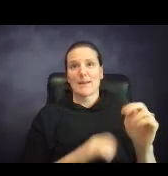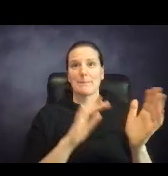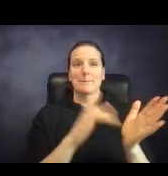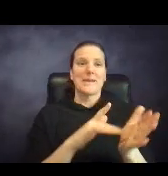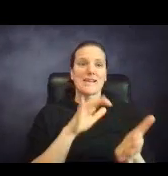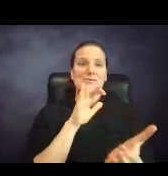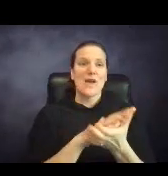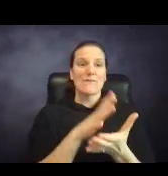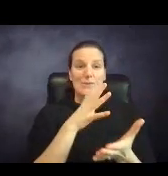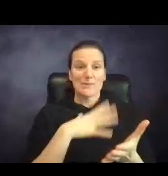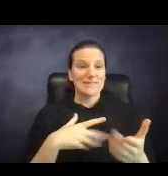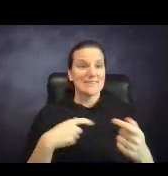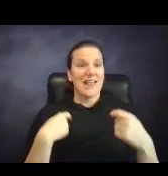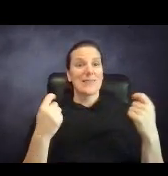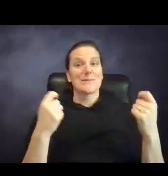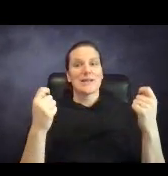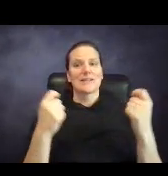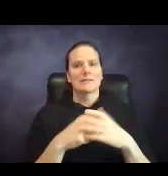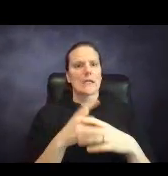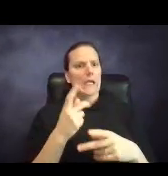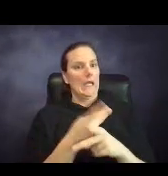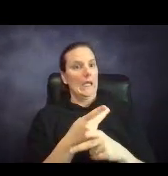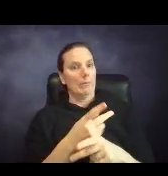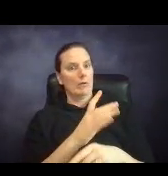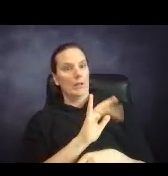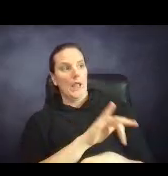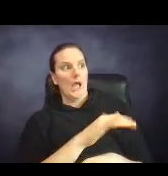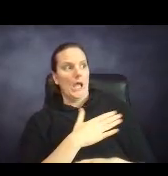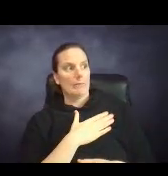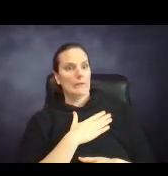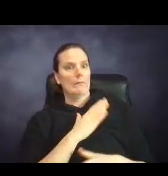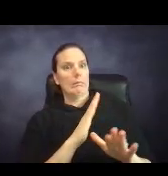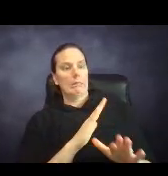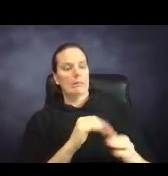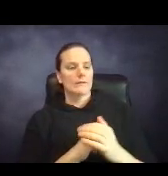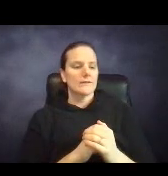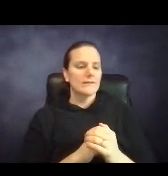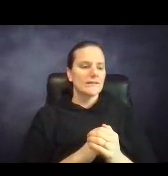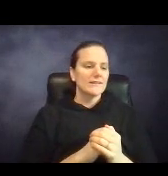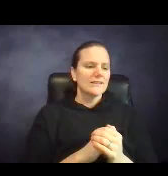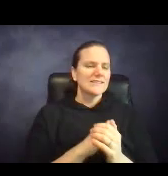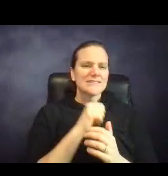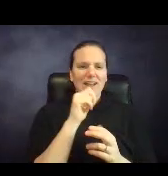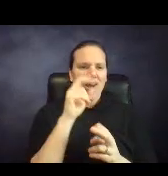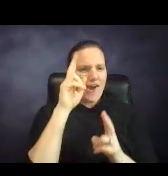And the ad says, let's, let's keep her this way. So it was definitely not honoring like the, the feminine experience, it was more